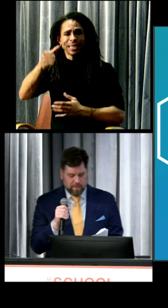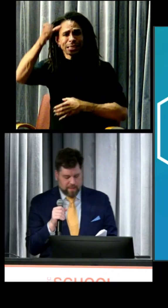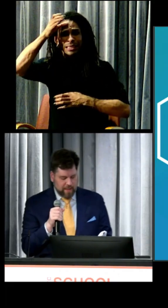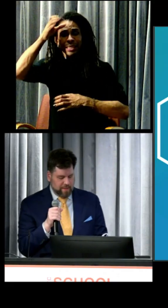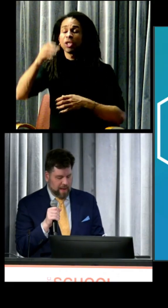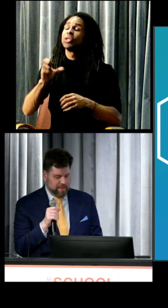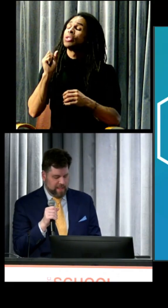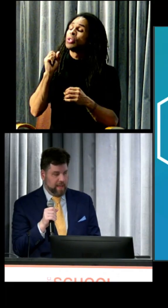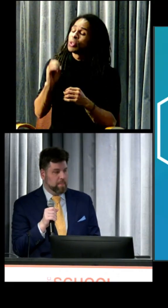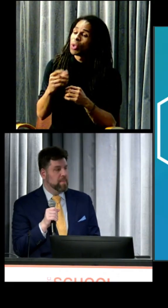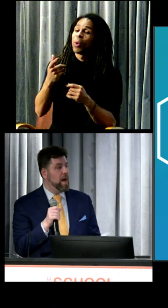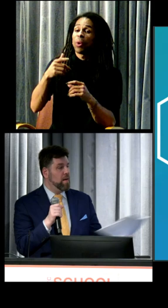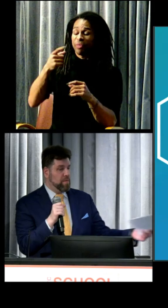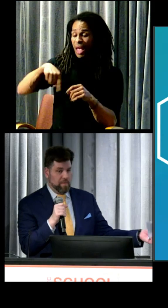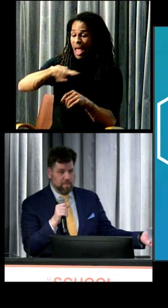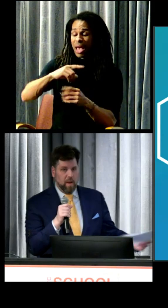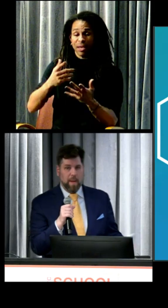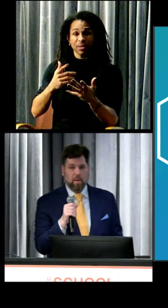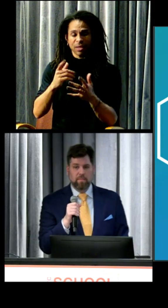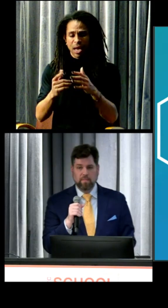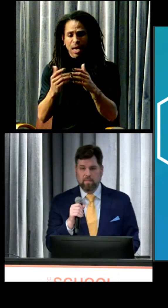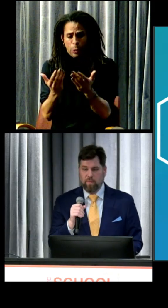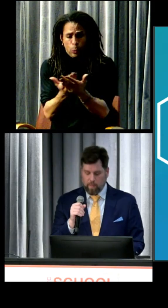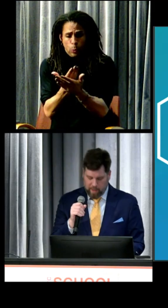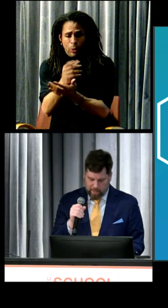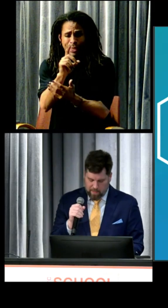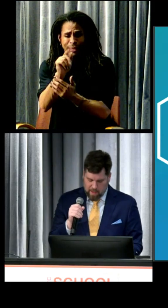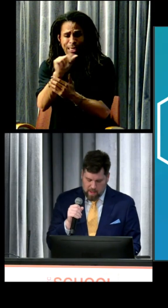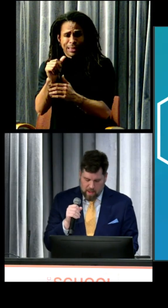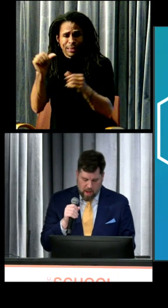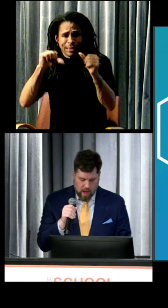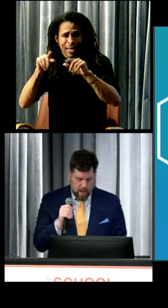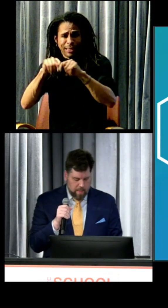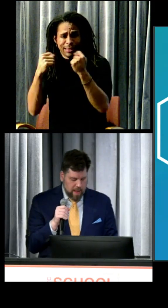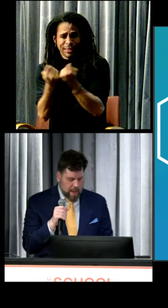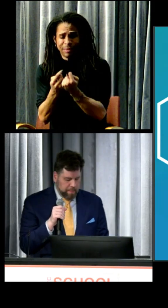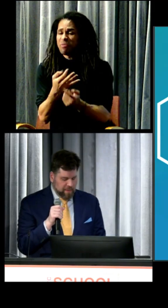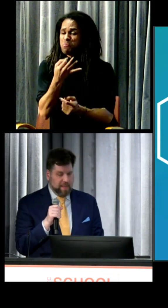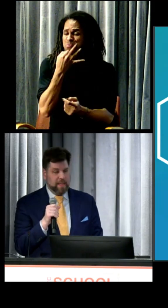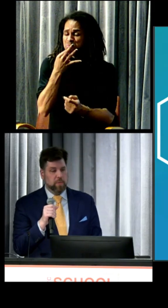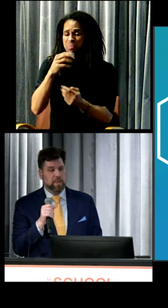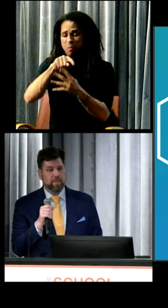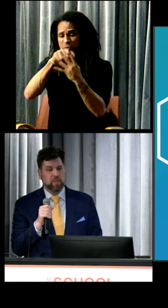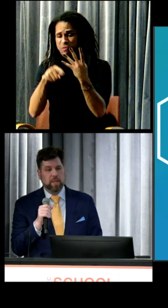So if you have a segment of a bus network that's actually going slower than walking somewhere, you